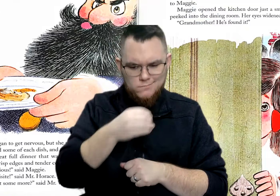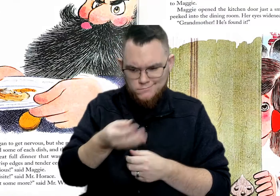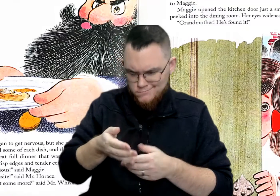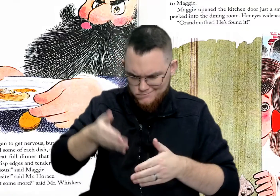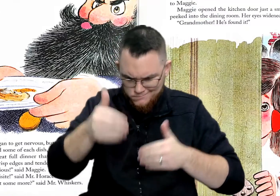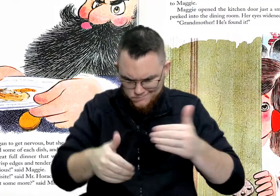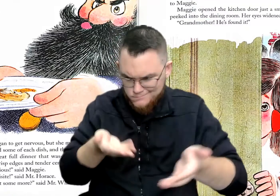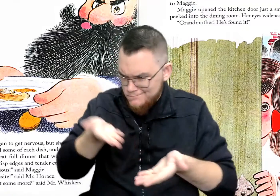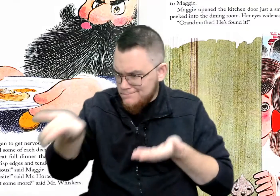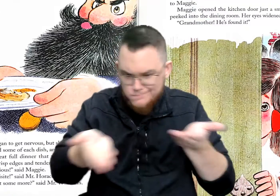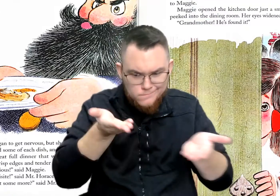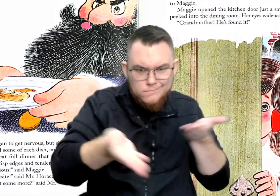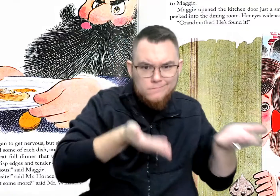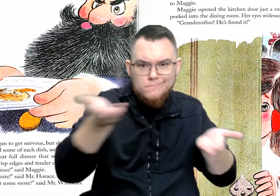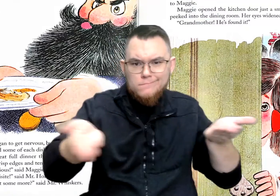and they began to eat.